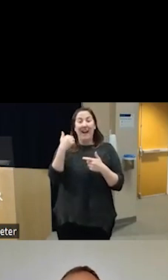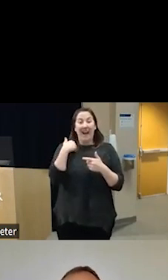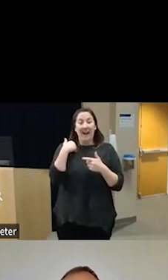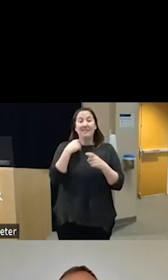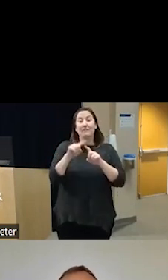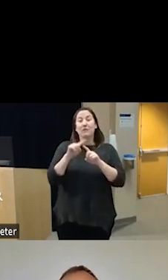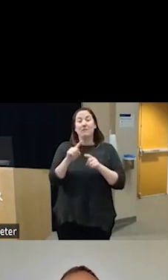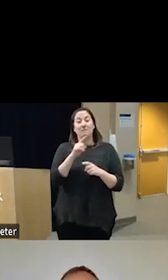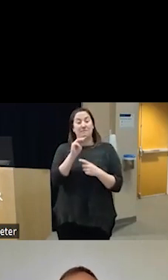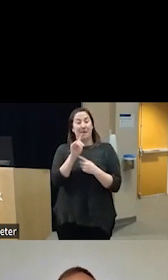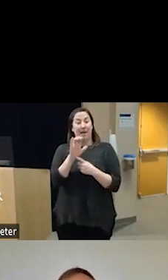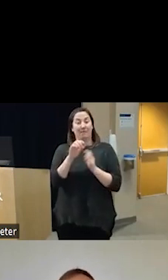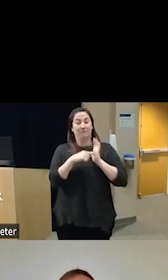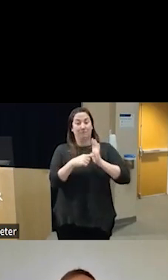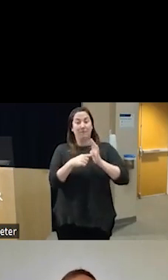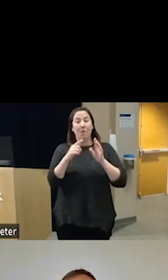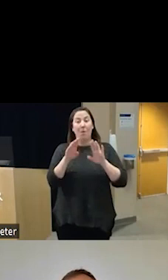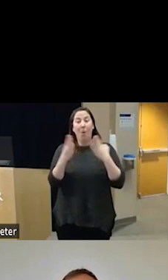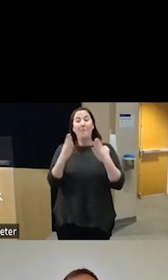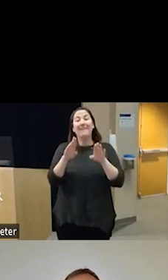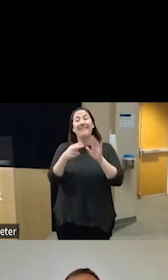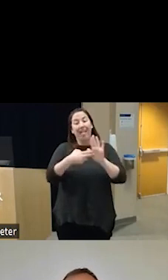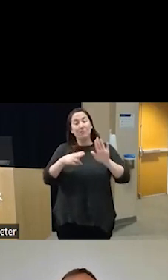That in an open label switch study showed after only